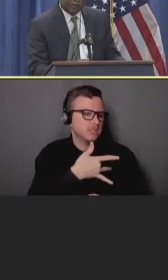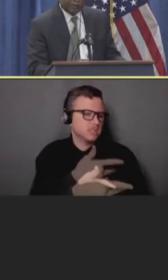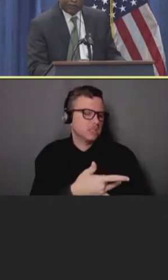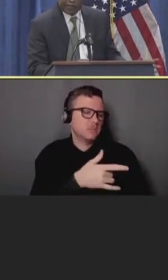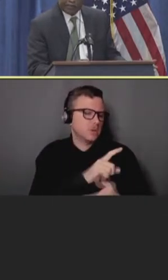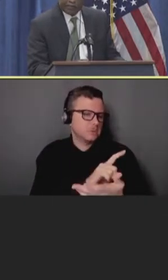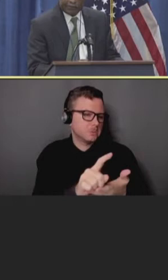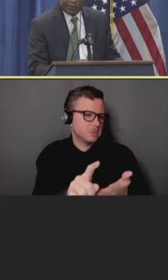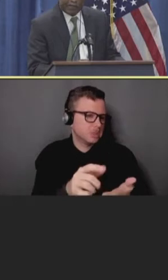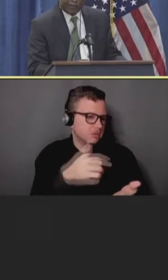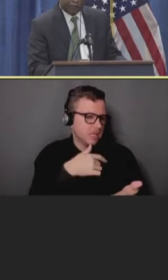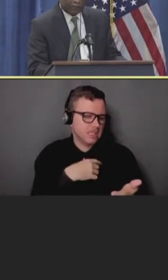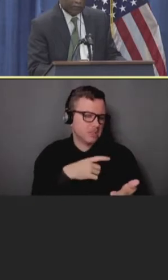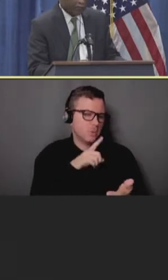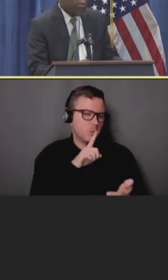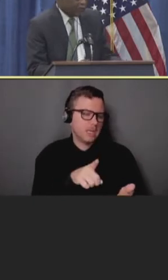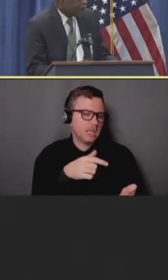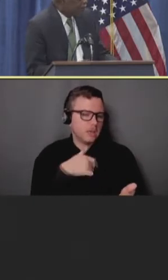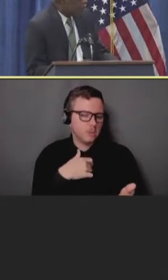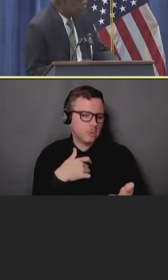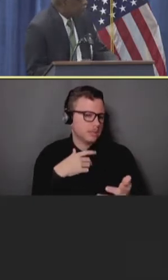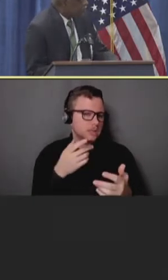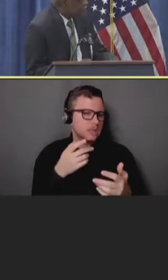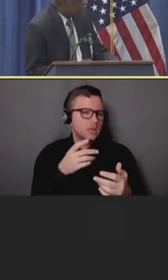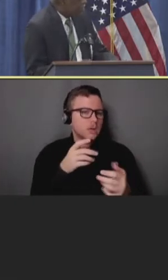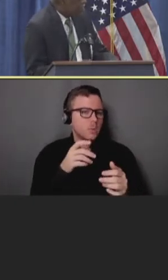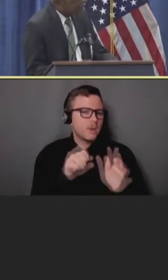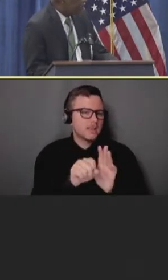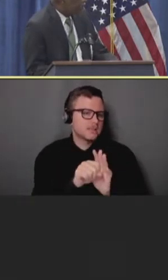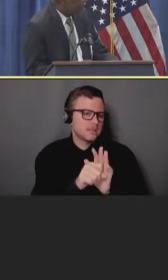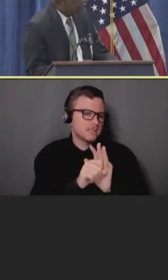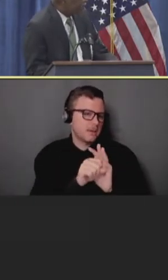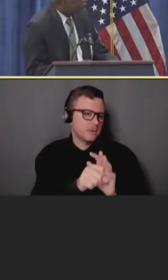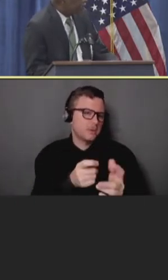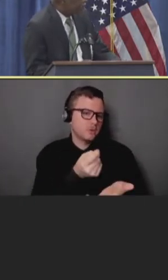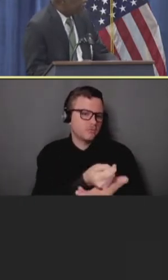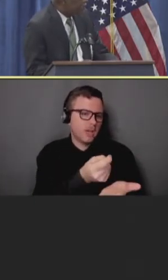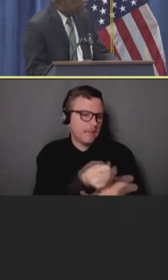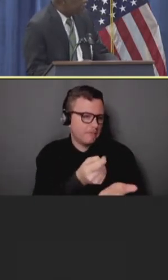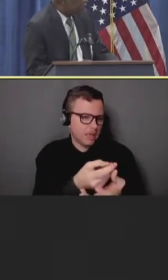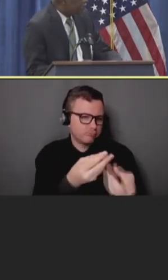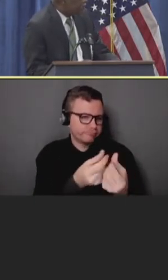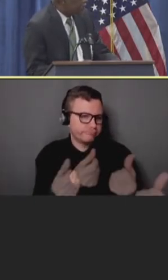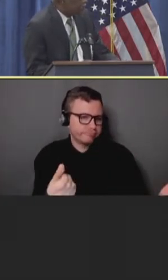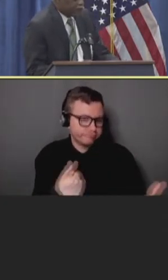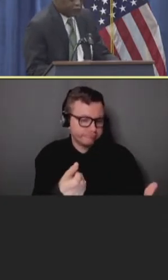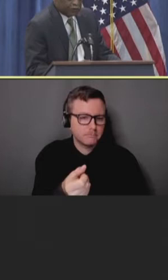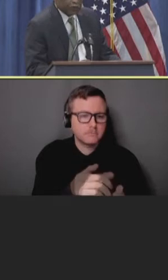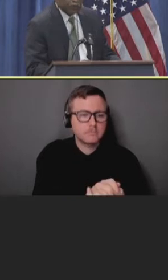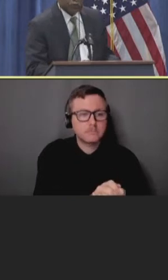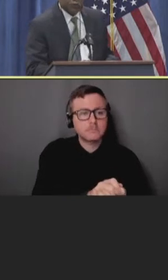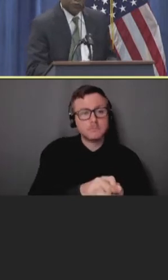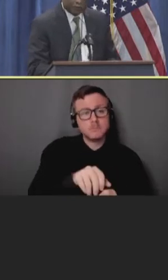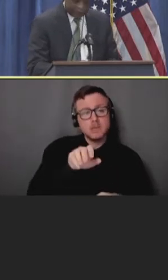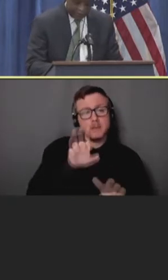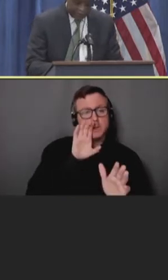with just kind of symptomatic treatment versus the case you see there in Figure 2, which is a